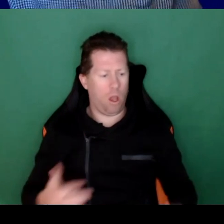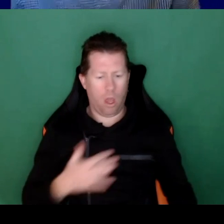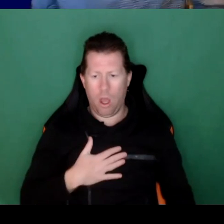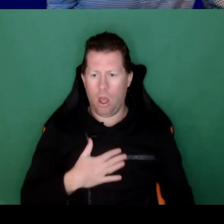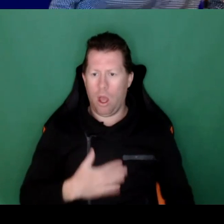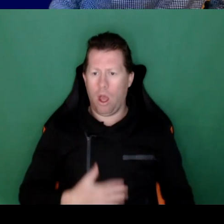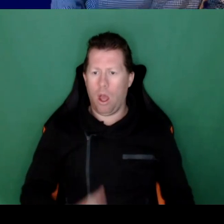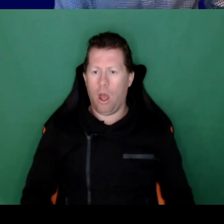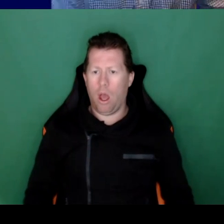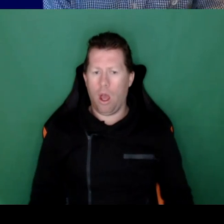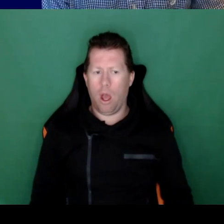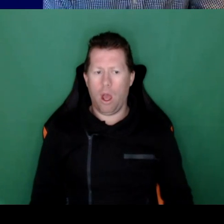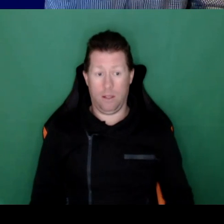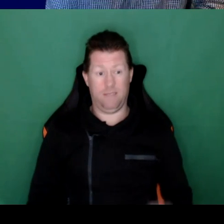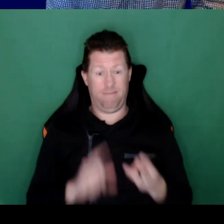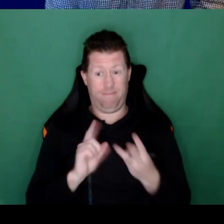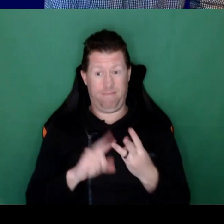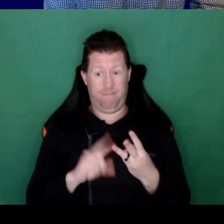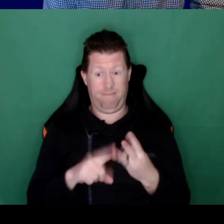This third image, actually this happens to me two nights ago.